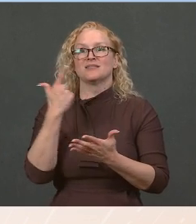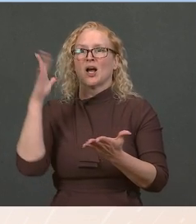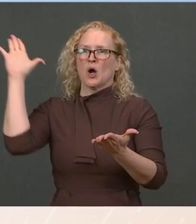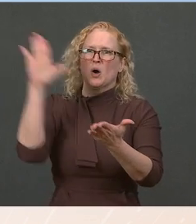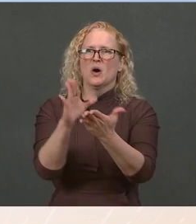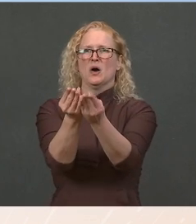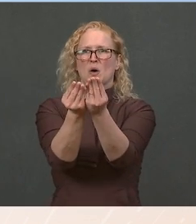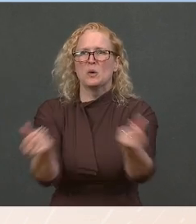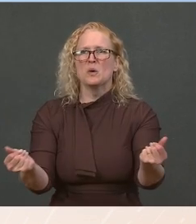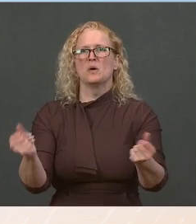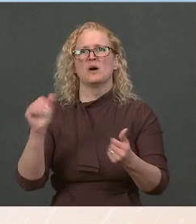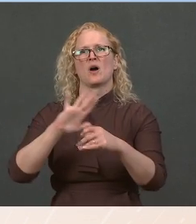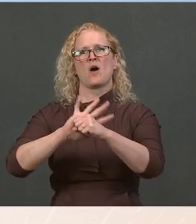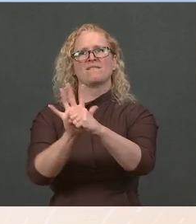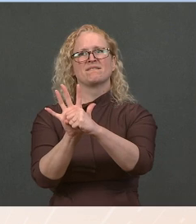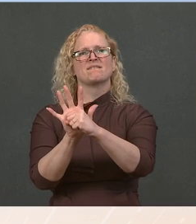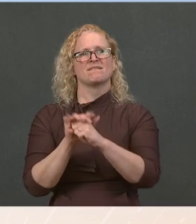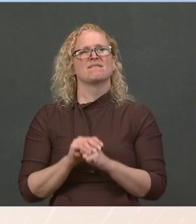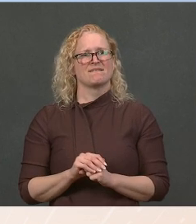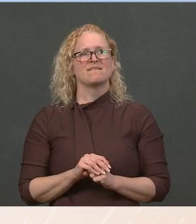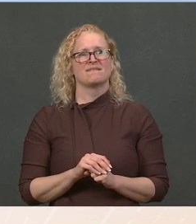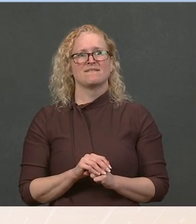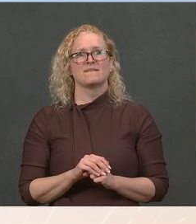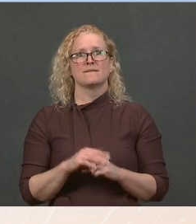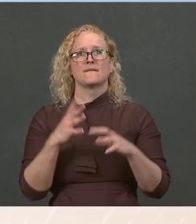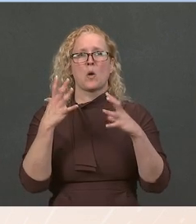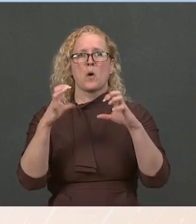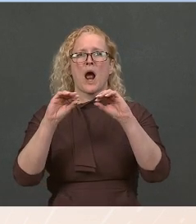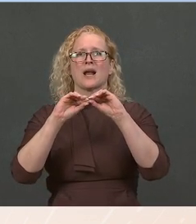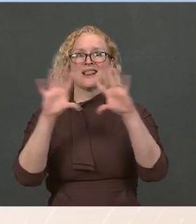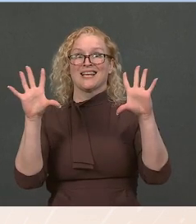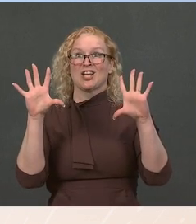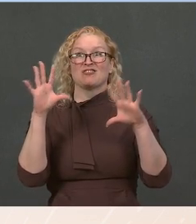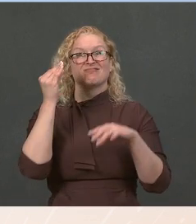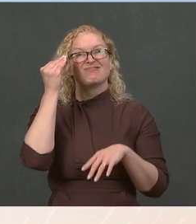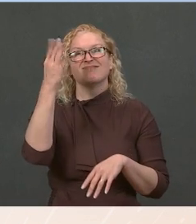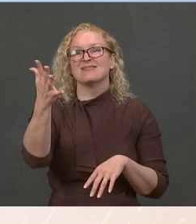So, let me be clear: The work is not over. We have tens of millions of Americans left to vaccinate,